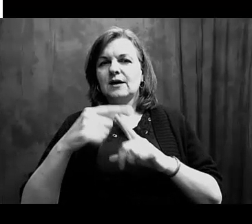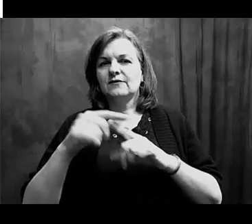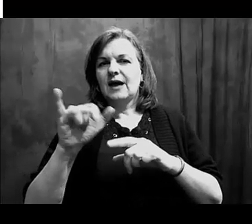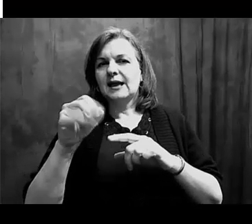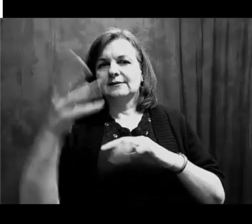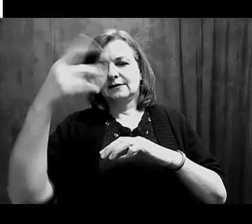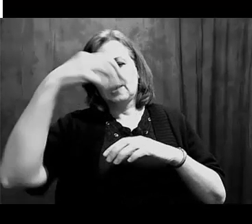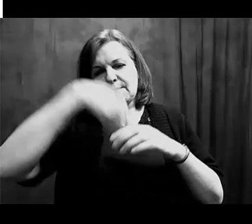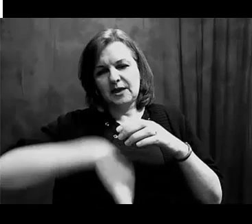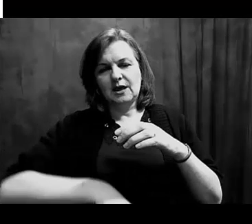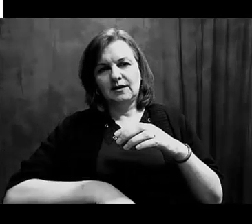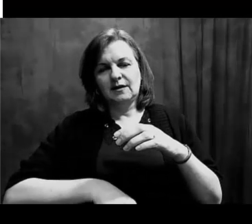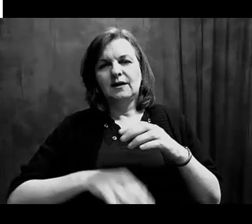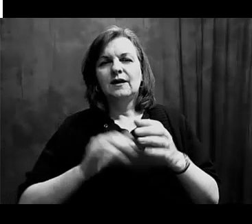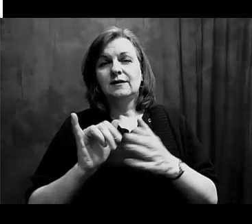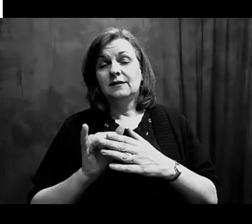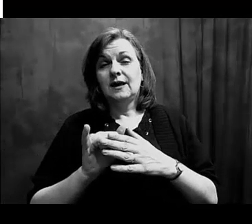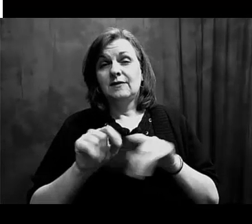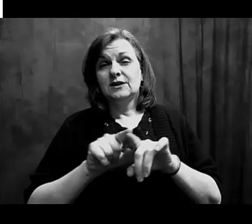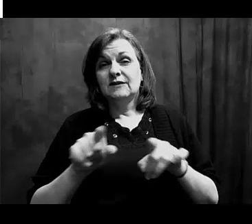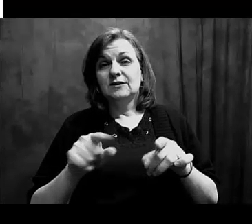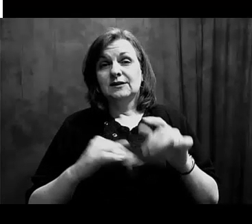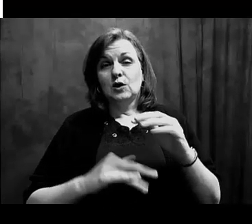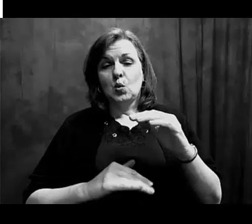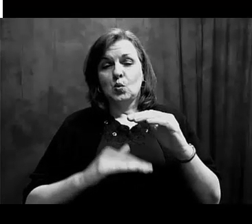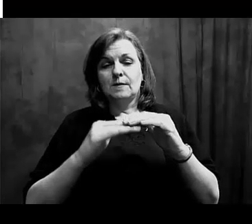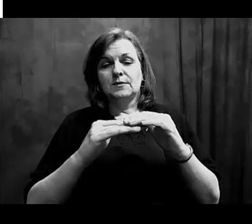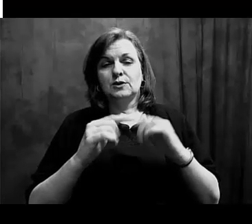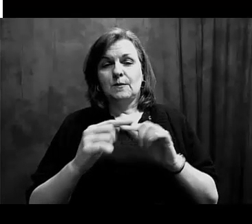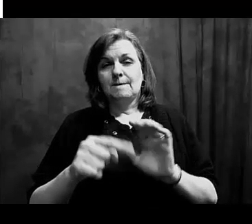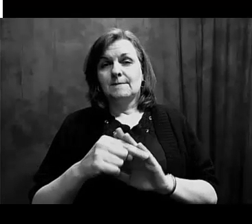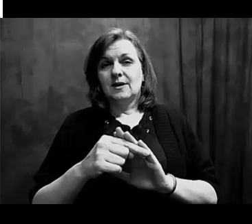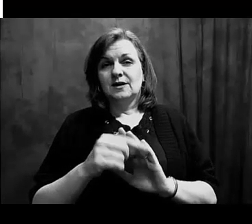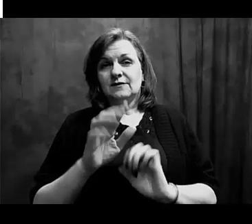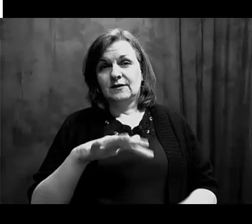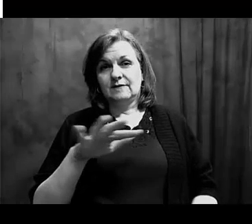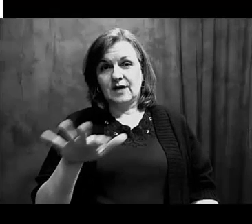voltage difference